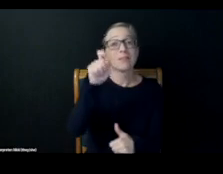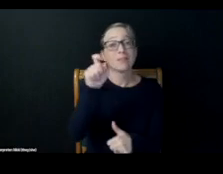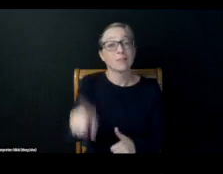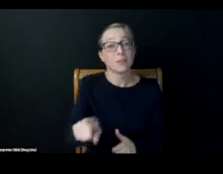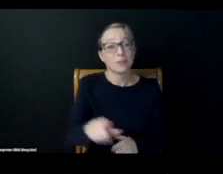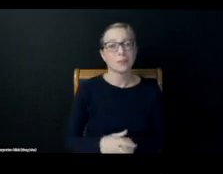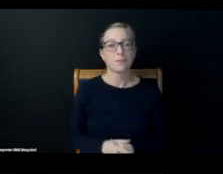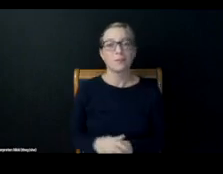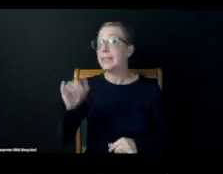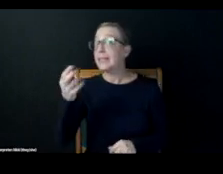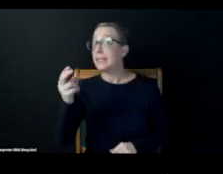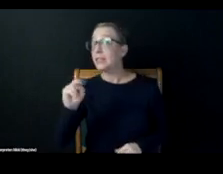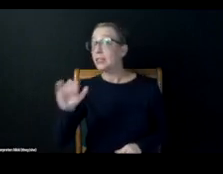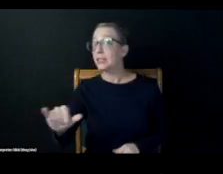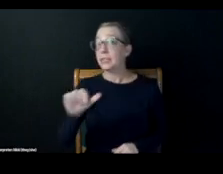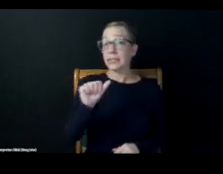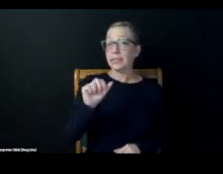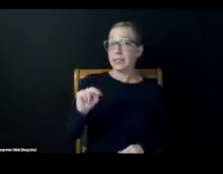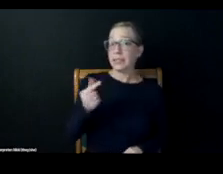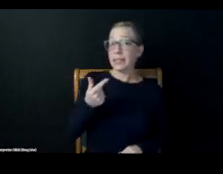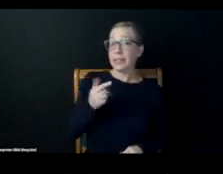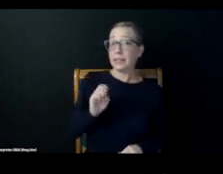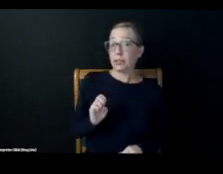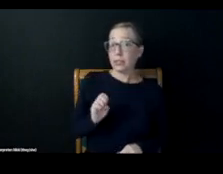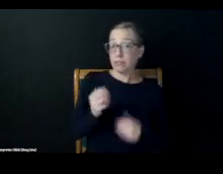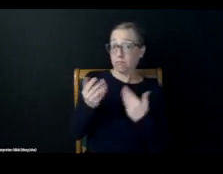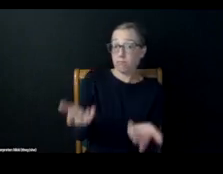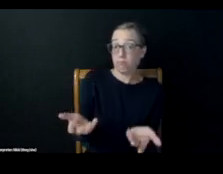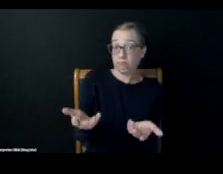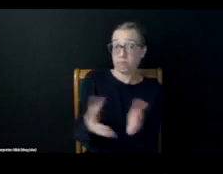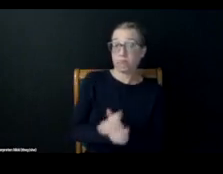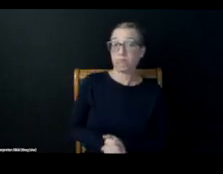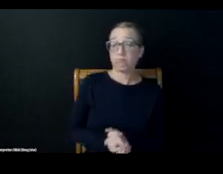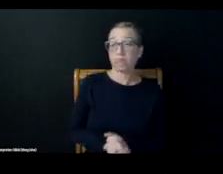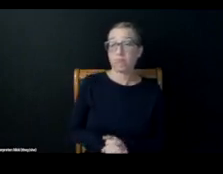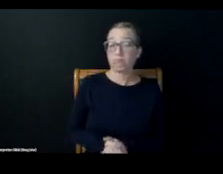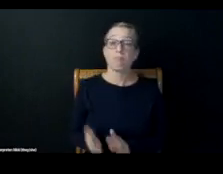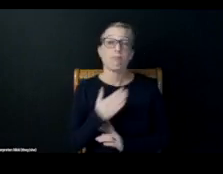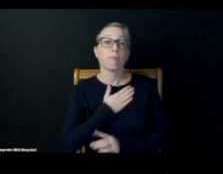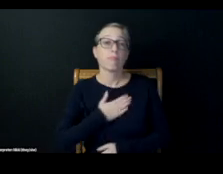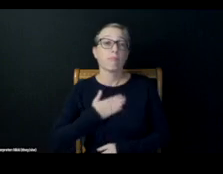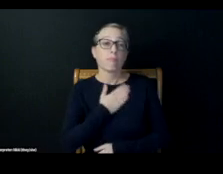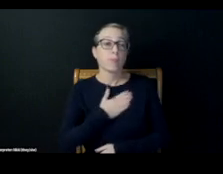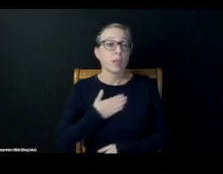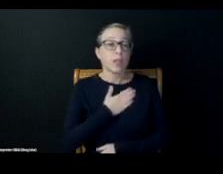and Angie and can you share a little bit with us about